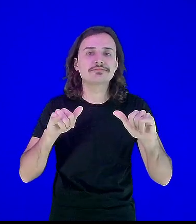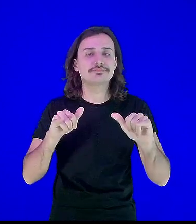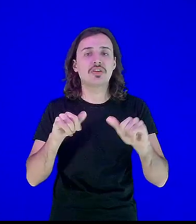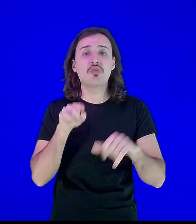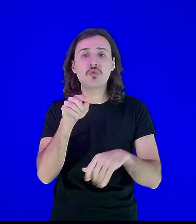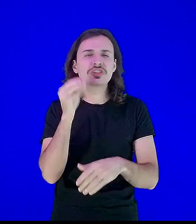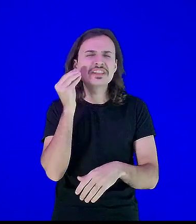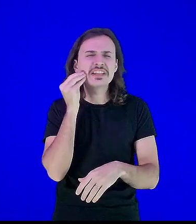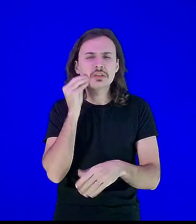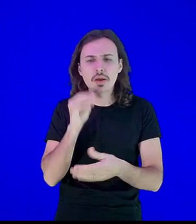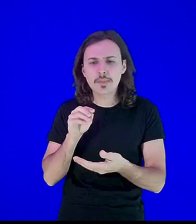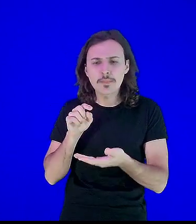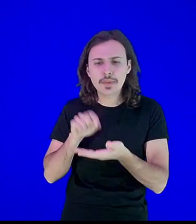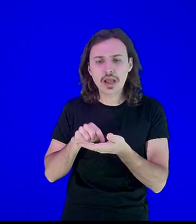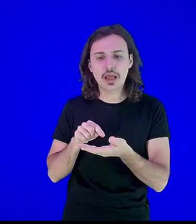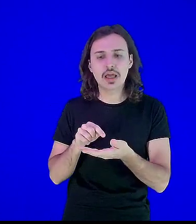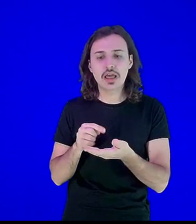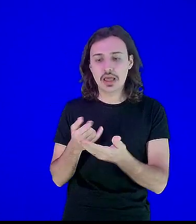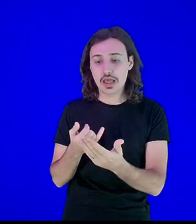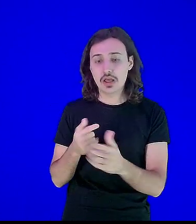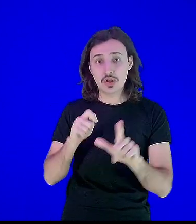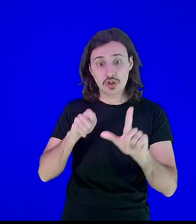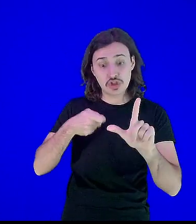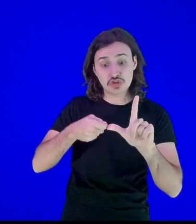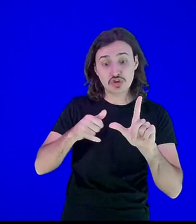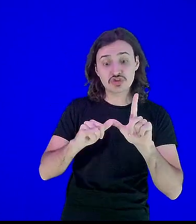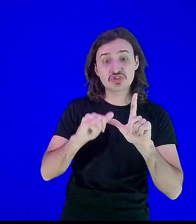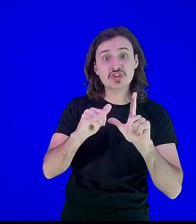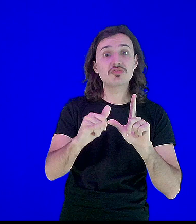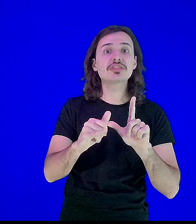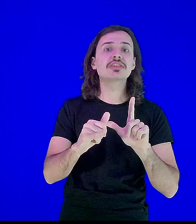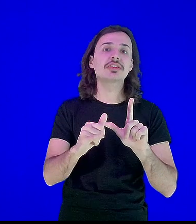the functionality you are trying to use is under development